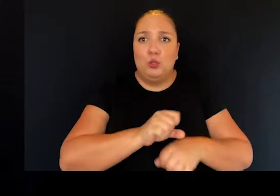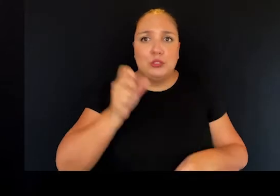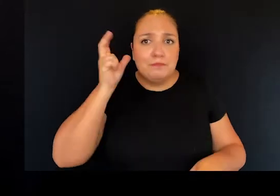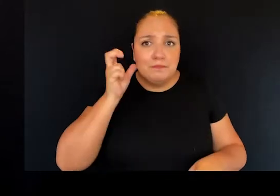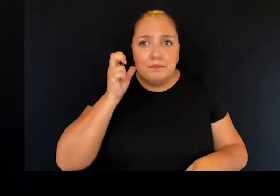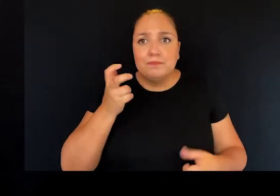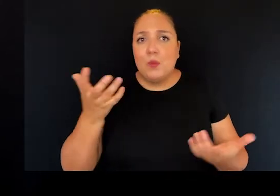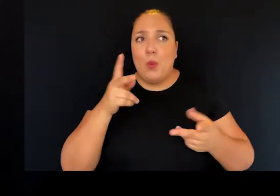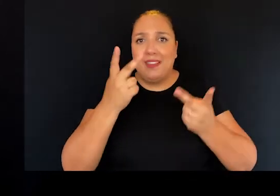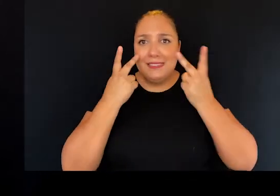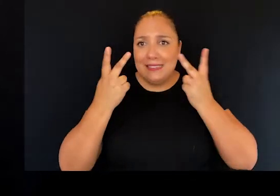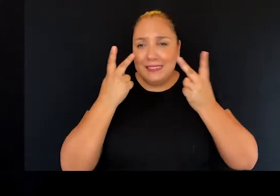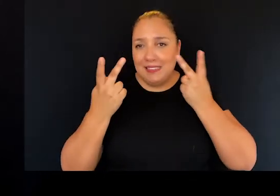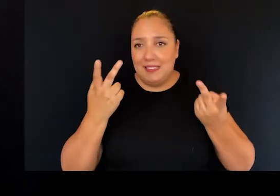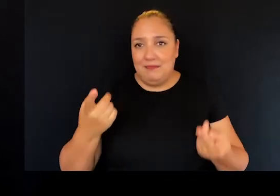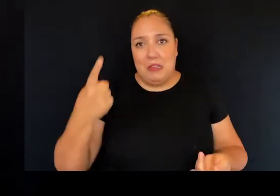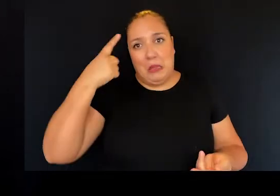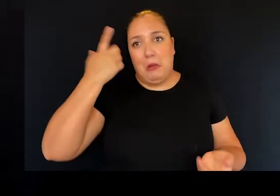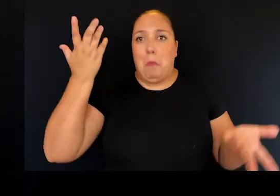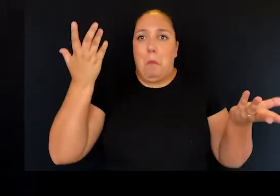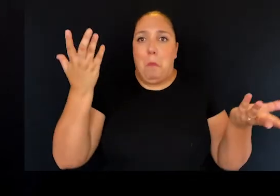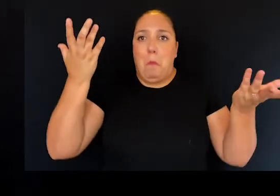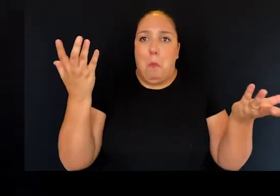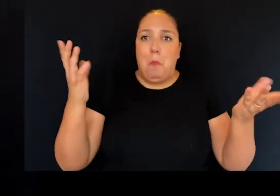what is, you know, of course in these movies